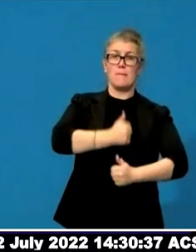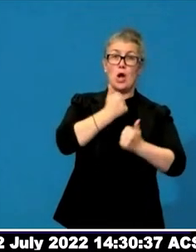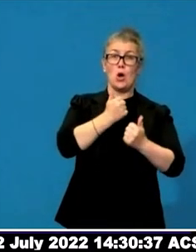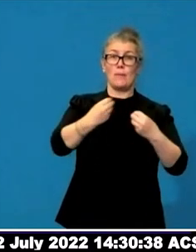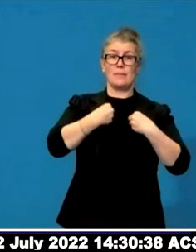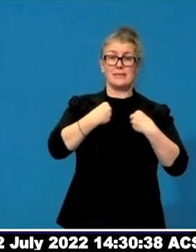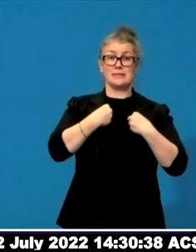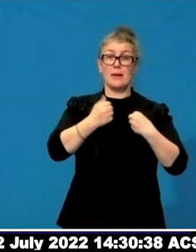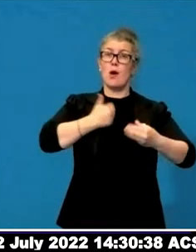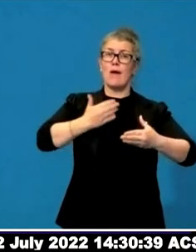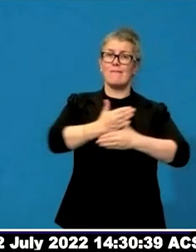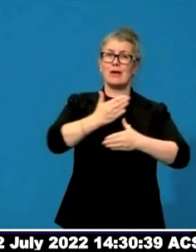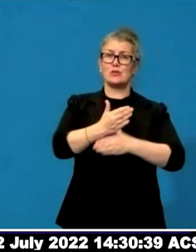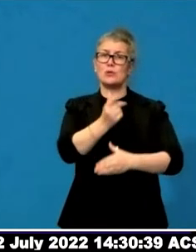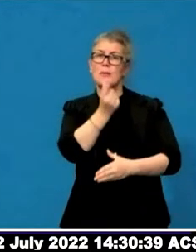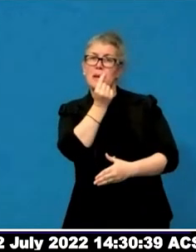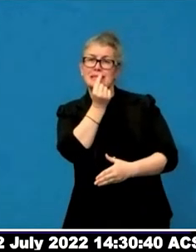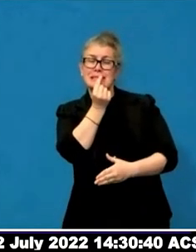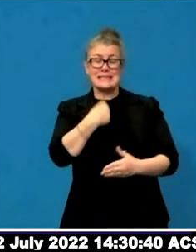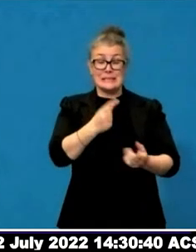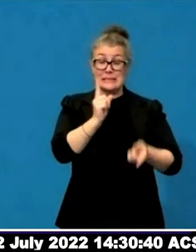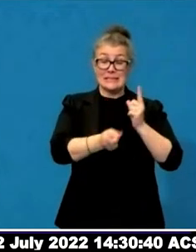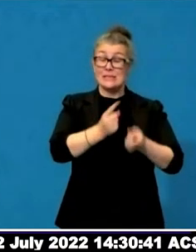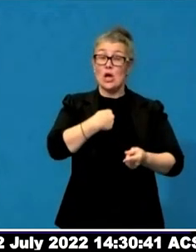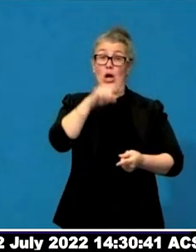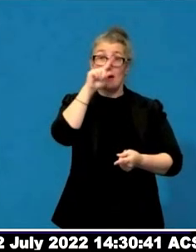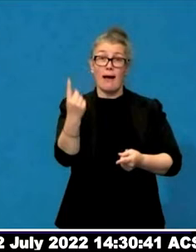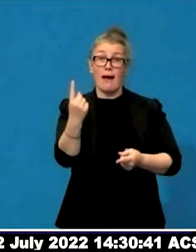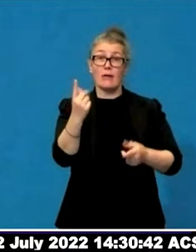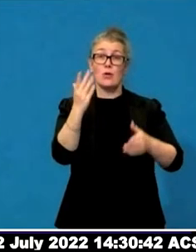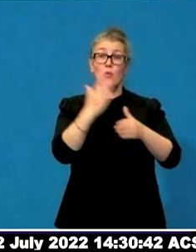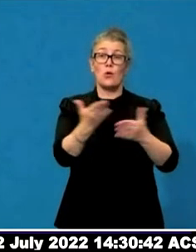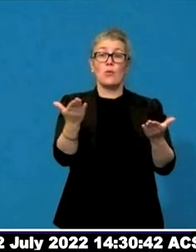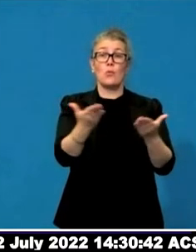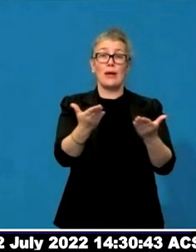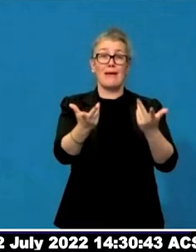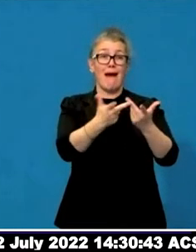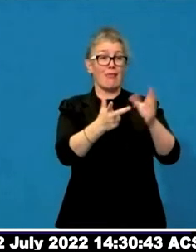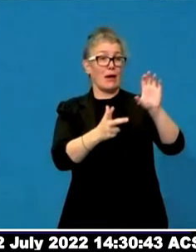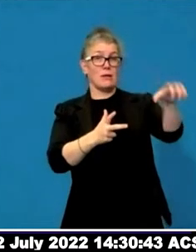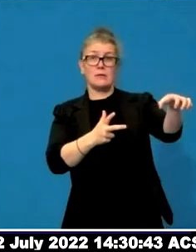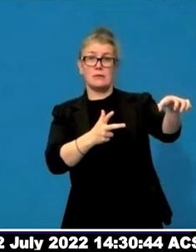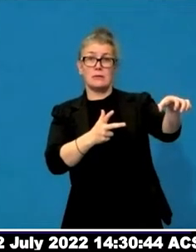and I sometimes can't work from an office-based environment.